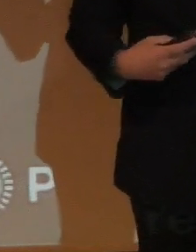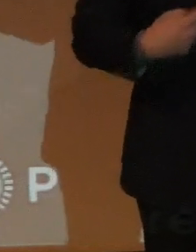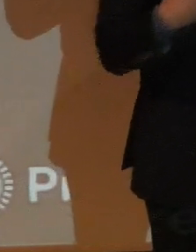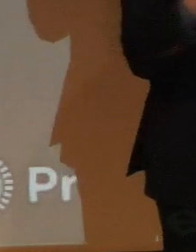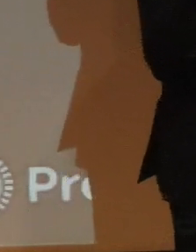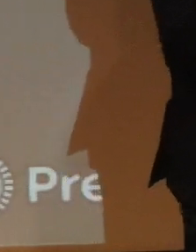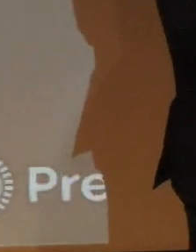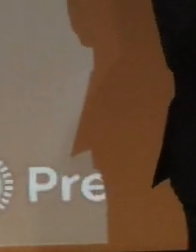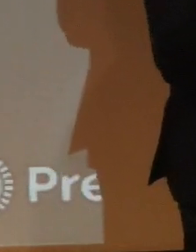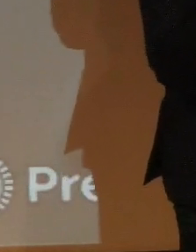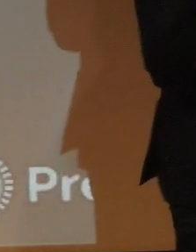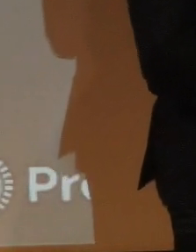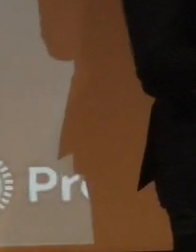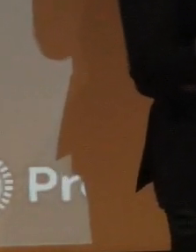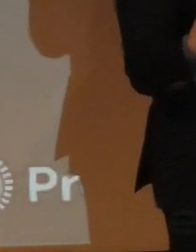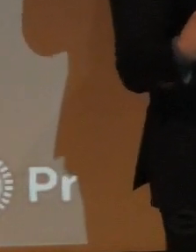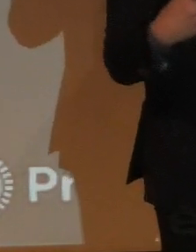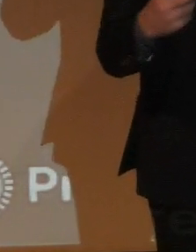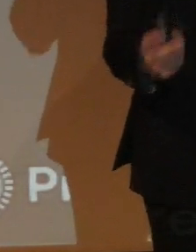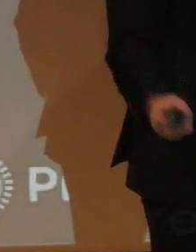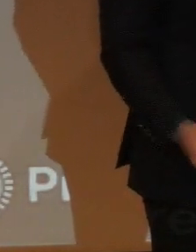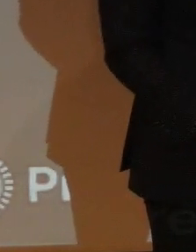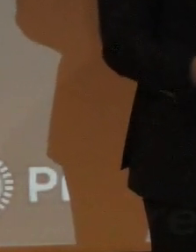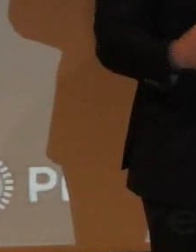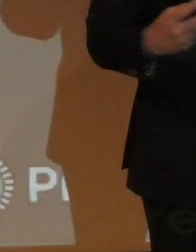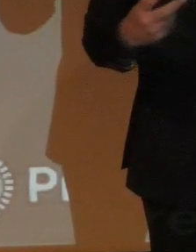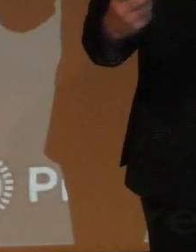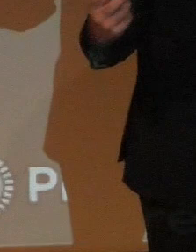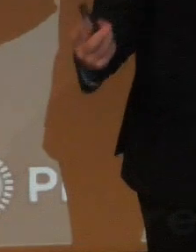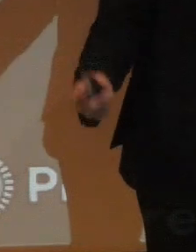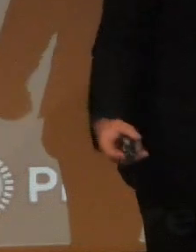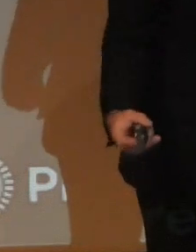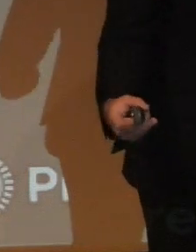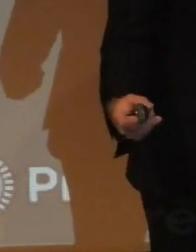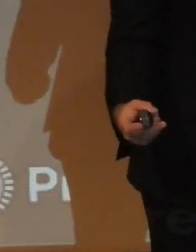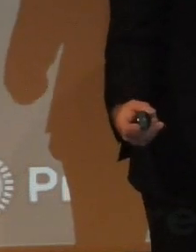who is there to pull him up by his own bootstraps,